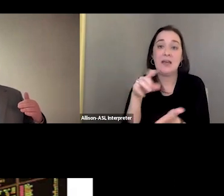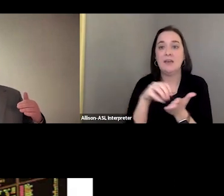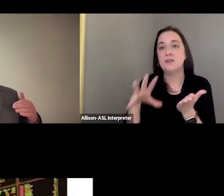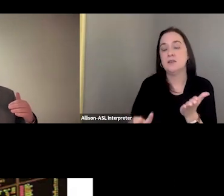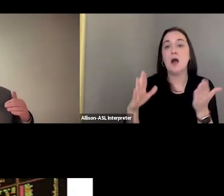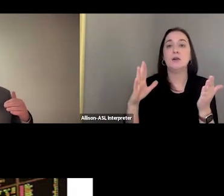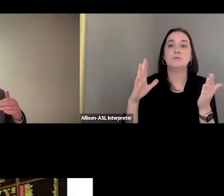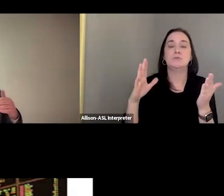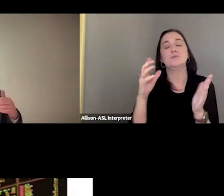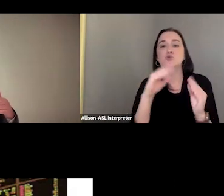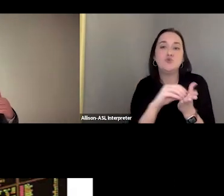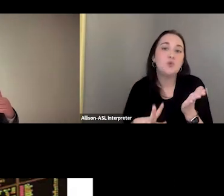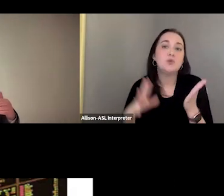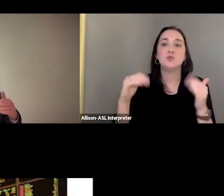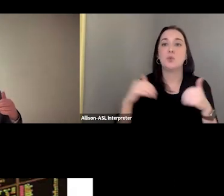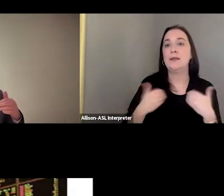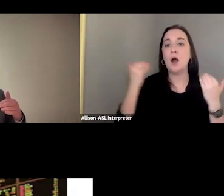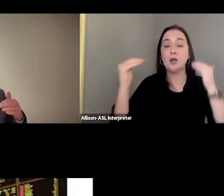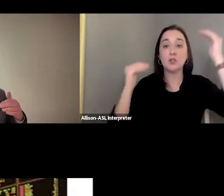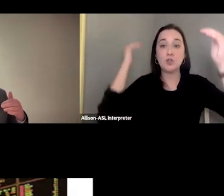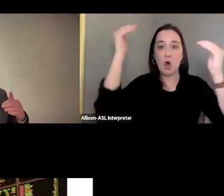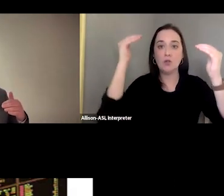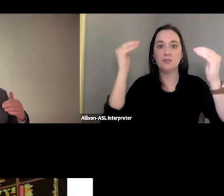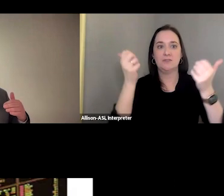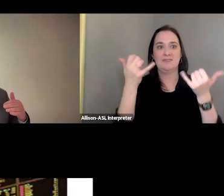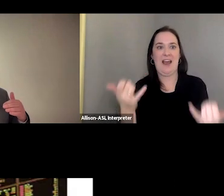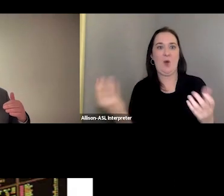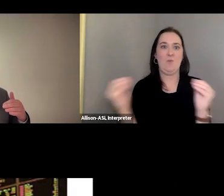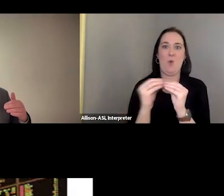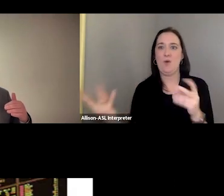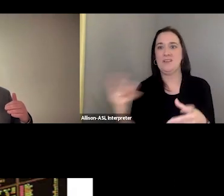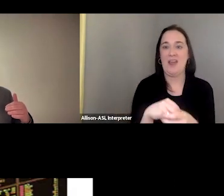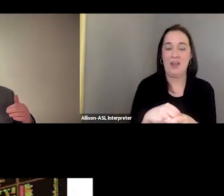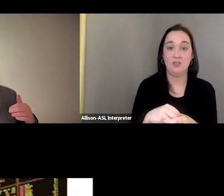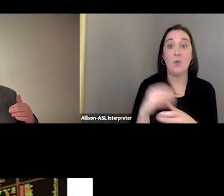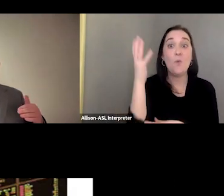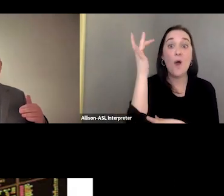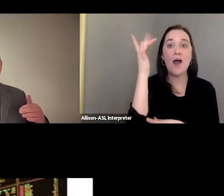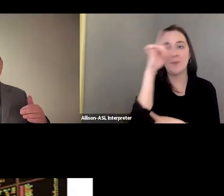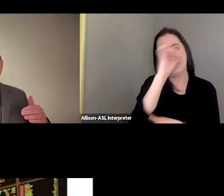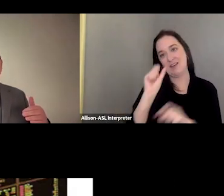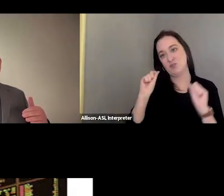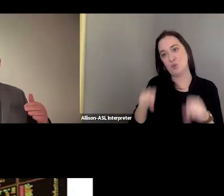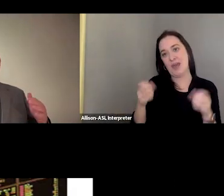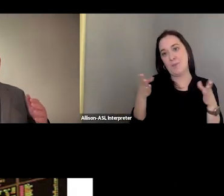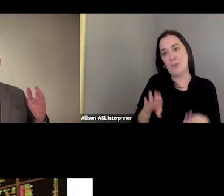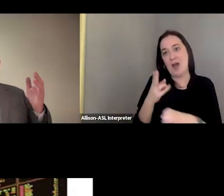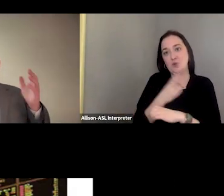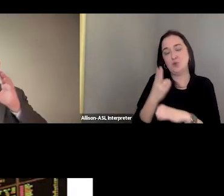And the reason that we think this engagement has occurred is because it now occurs on their phones. So like everything, if you can now